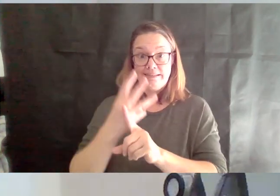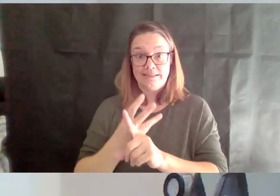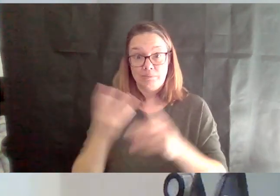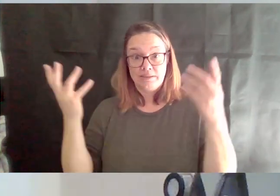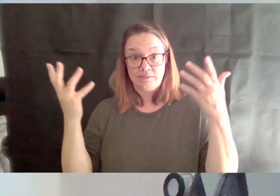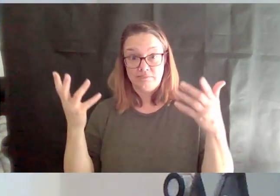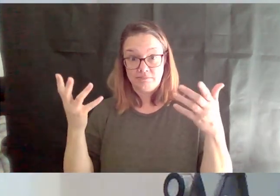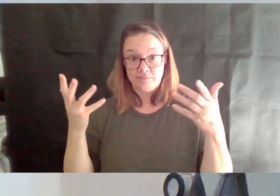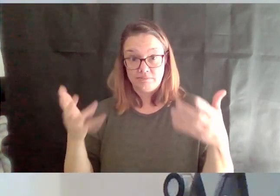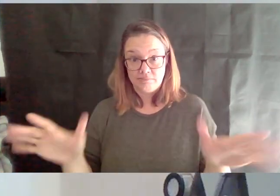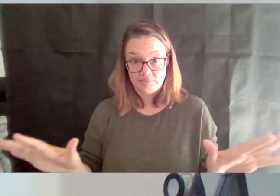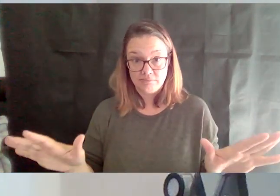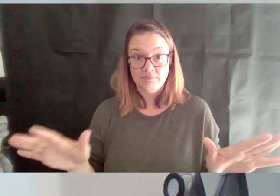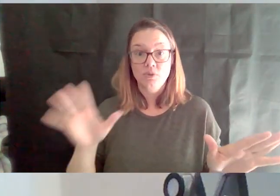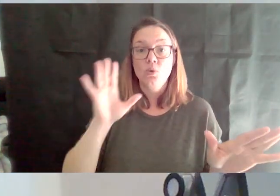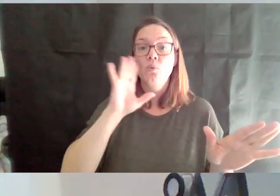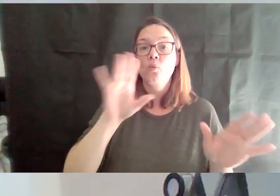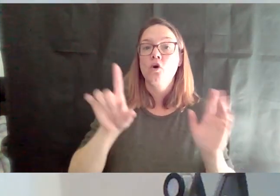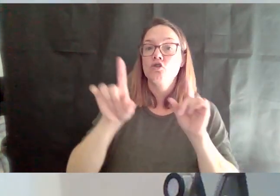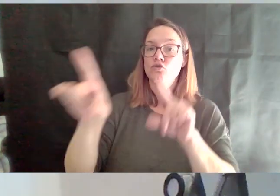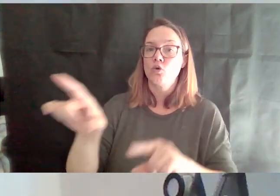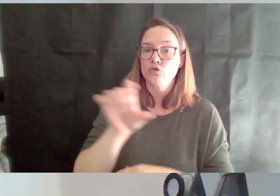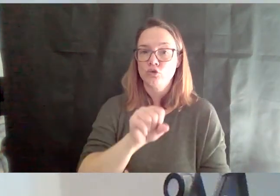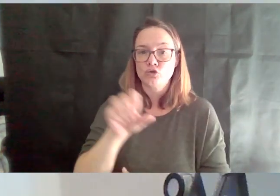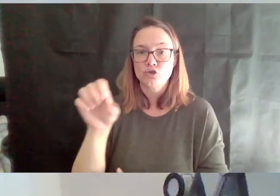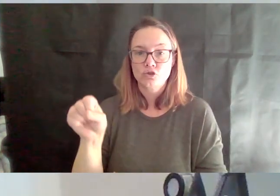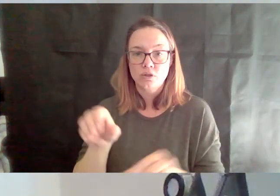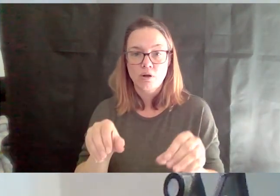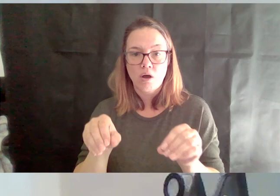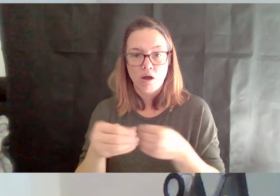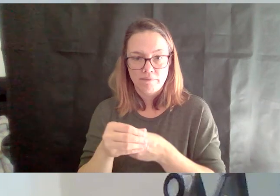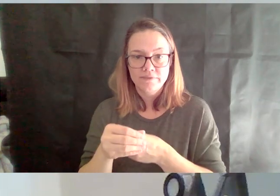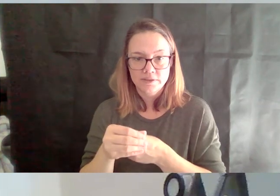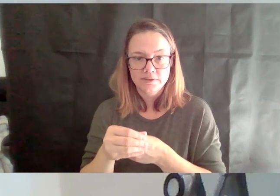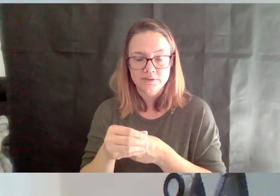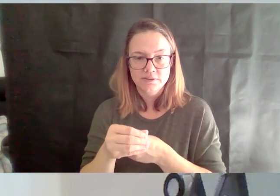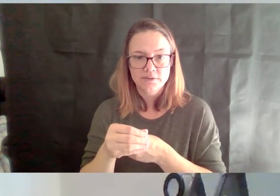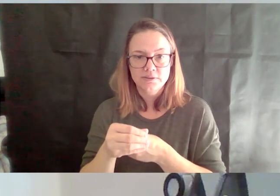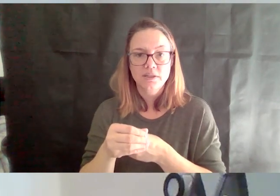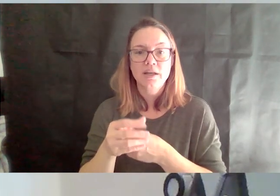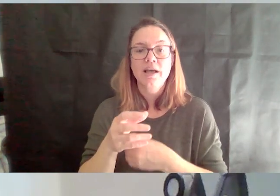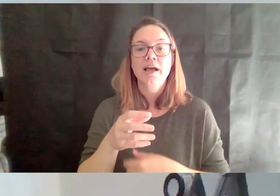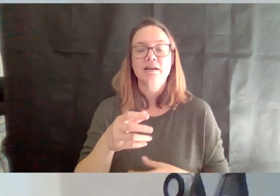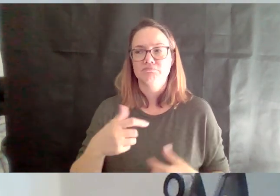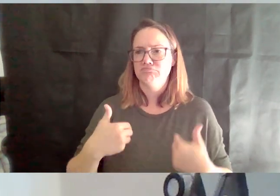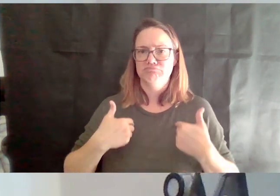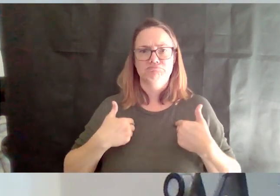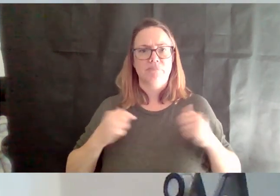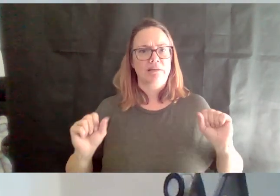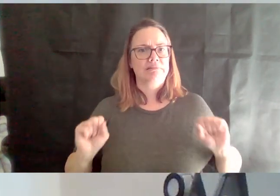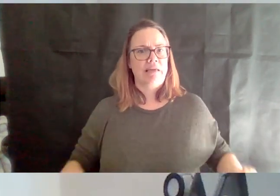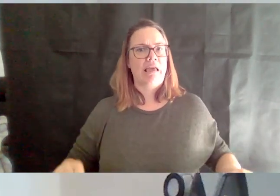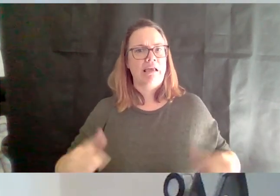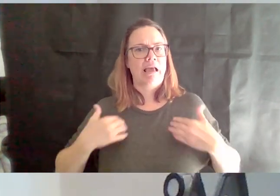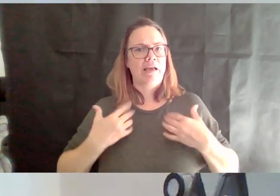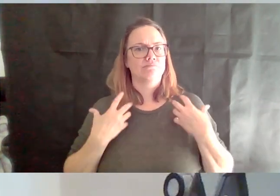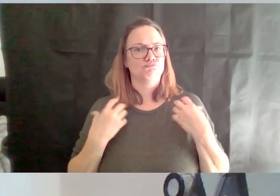they'll go to social security with confidence that they can manage their own money.